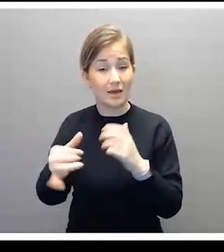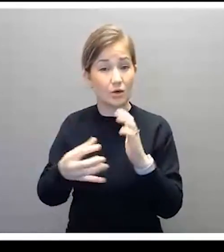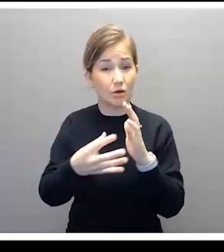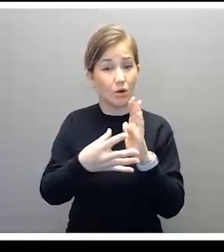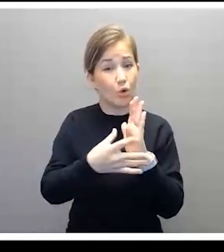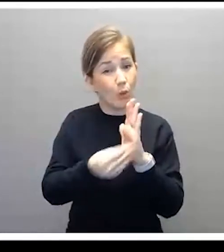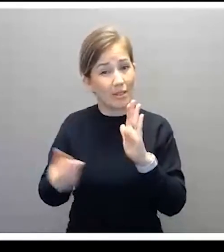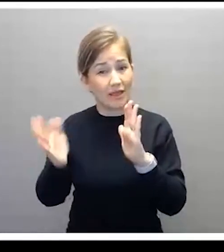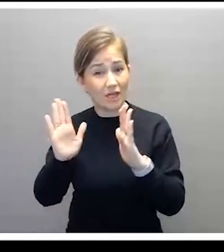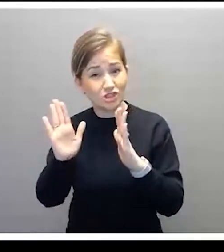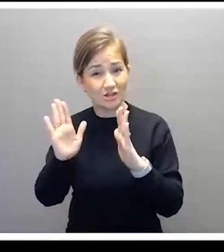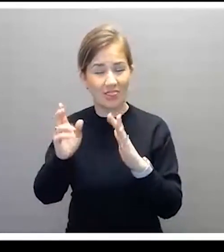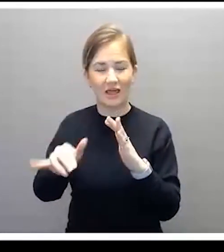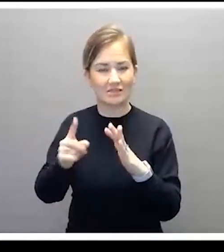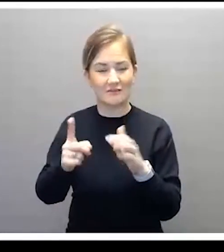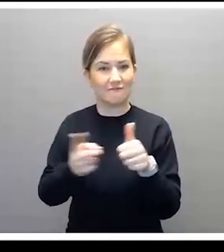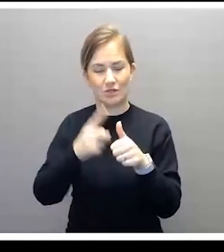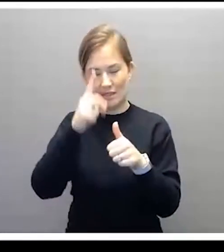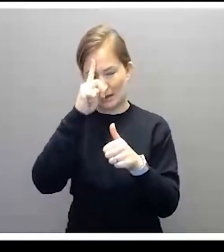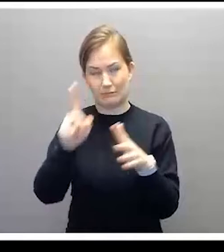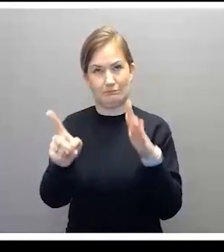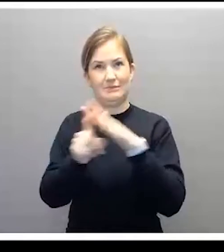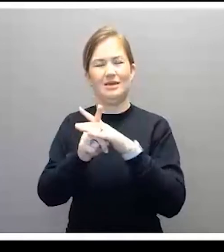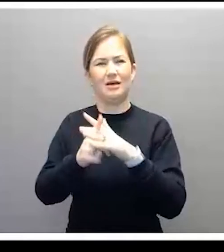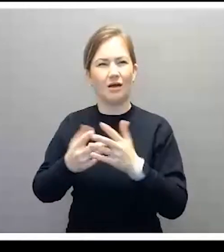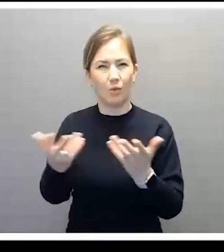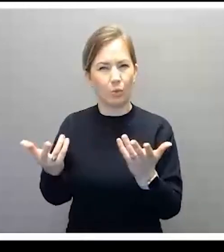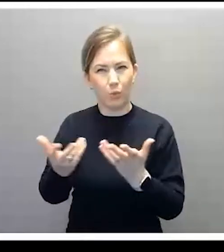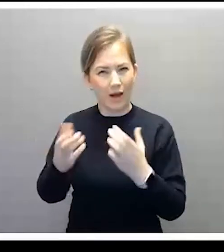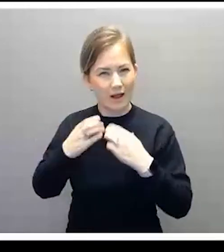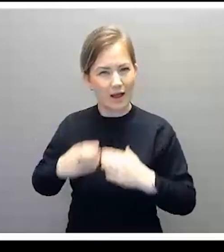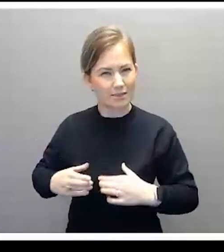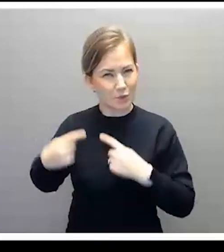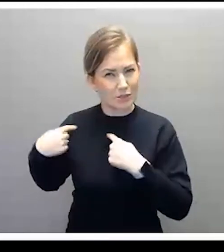like you mentioned Rsync, that was the first thing that came to my mind. Like, what the customers doing?